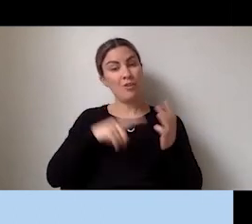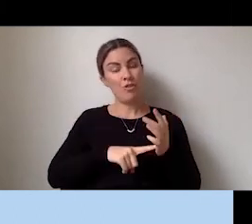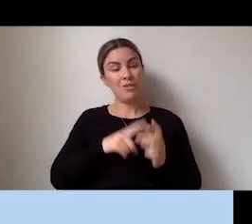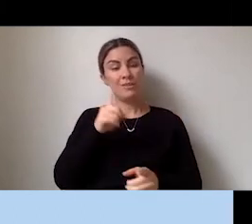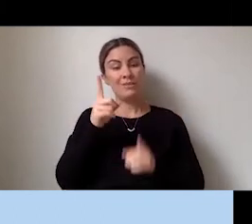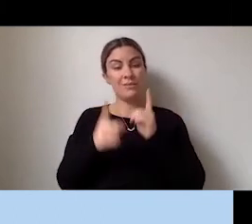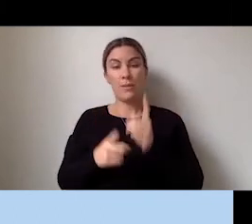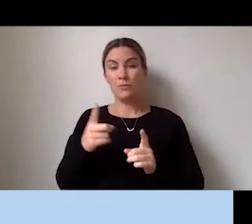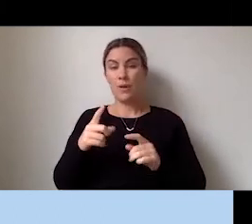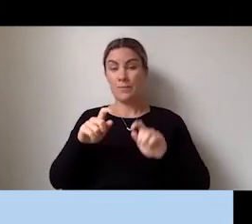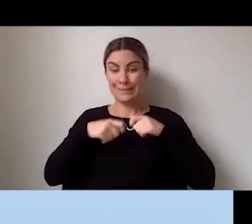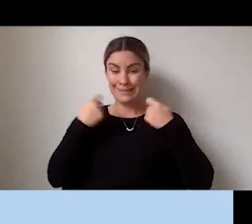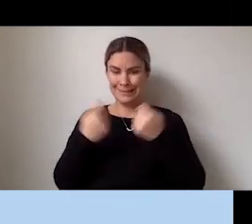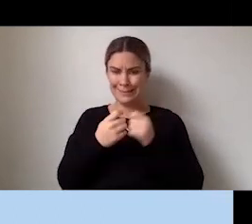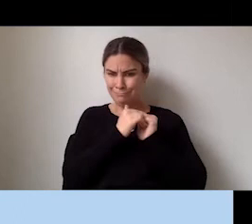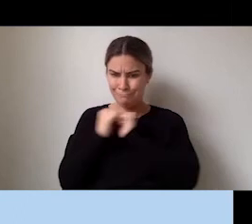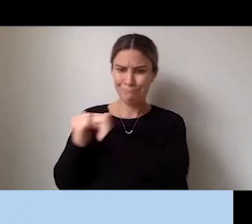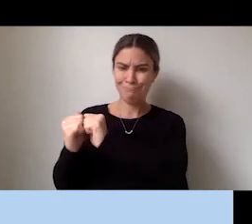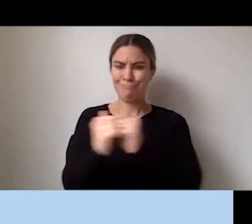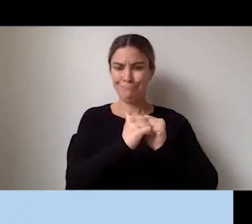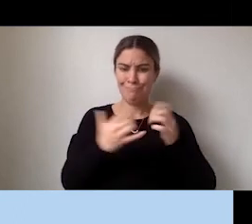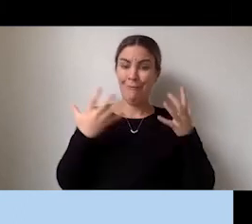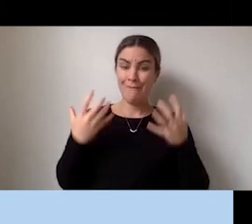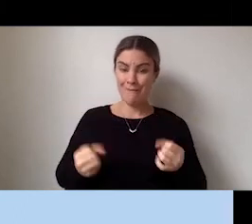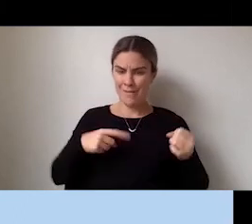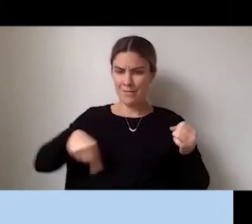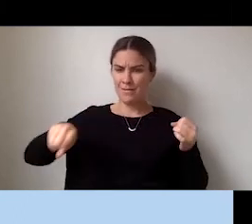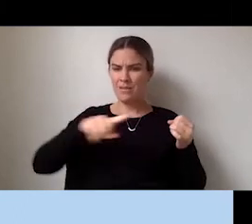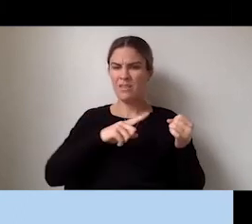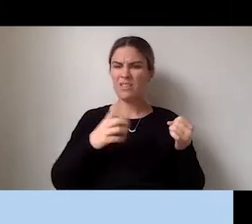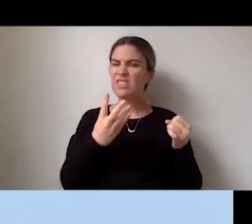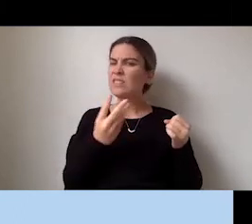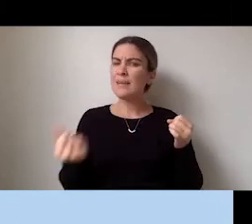we have, who's in solidarity with us, are historical. So, it could be,